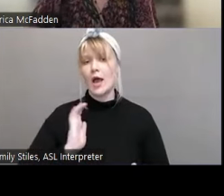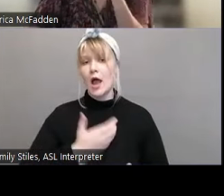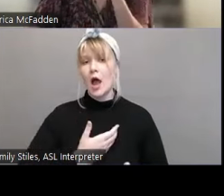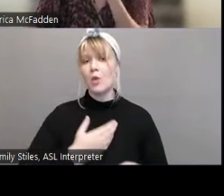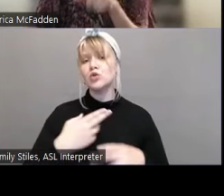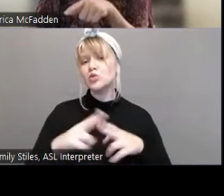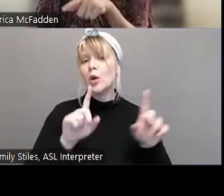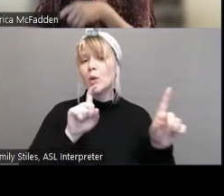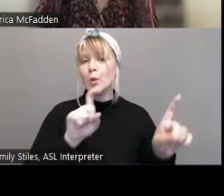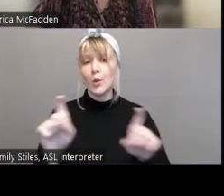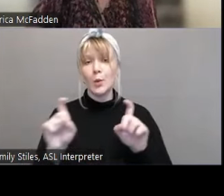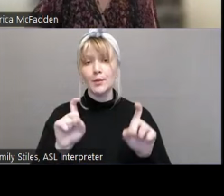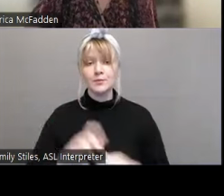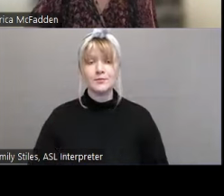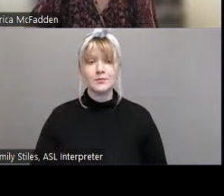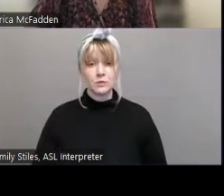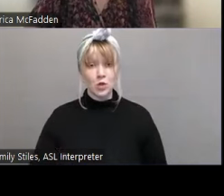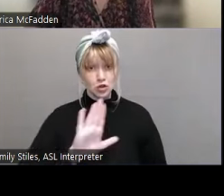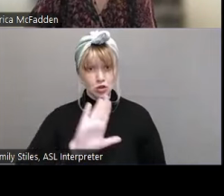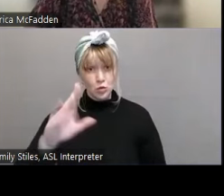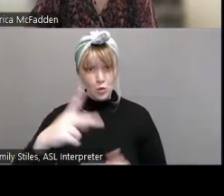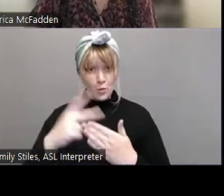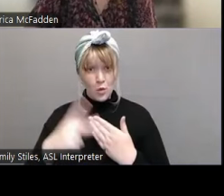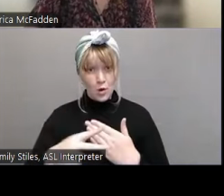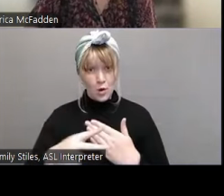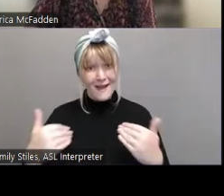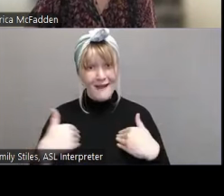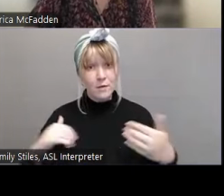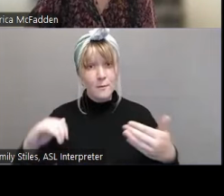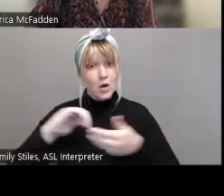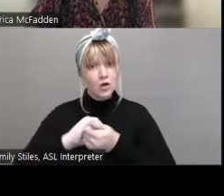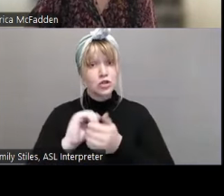to the short poll. Does your program have a partnership with your state’s Assistive Technology Program?